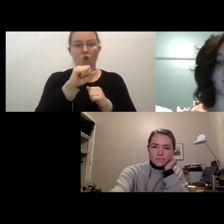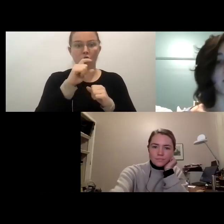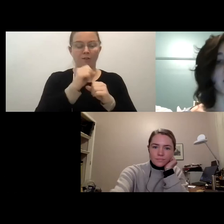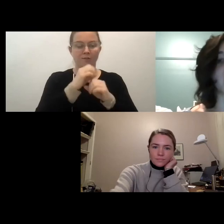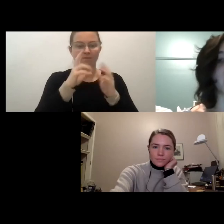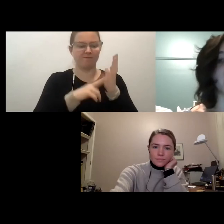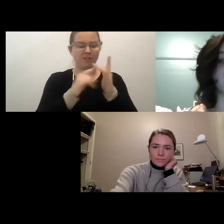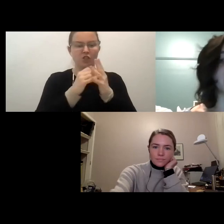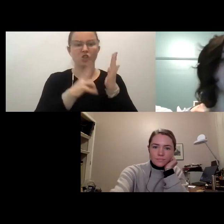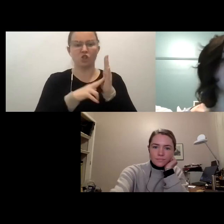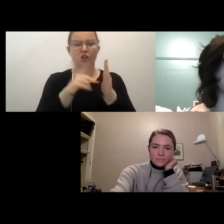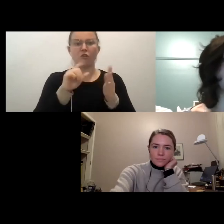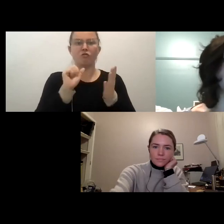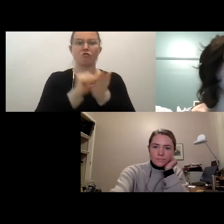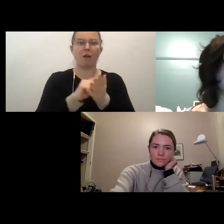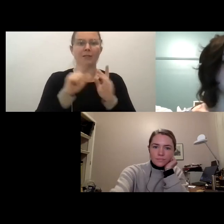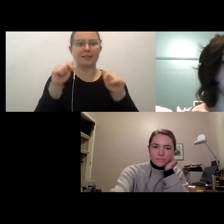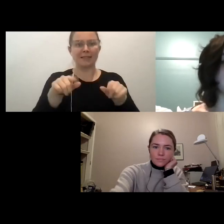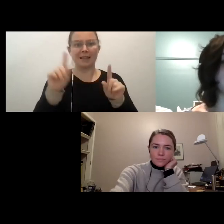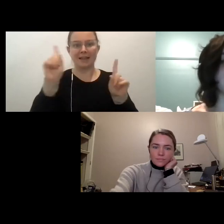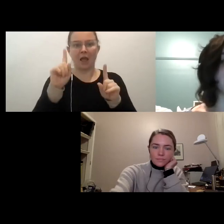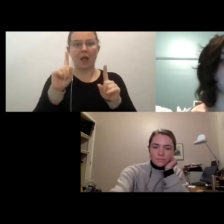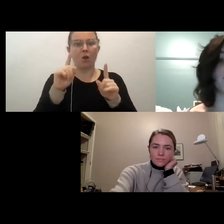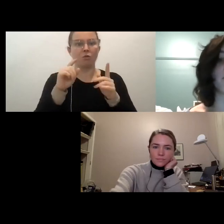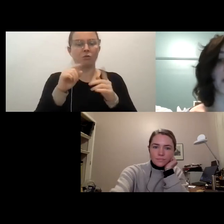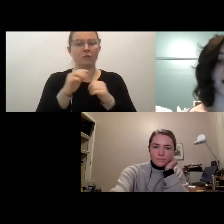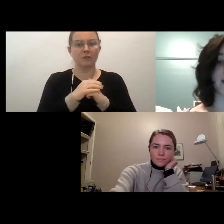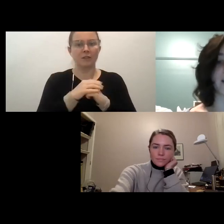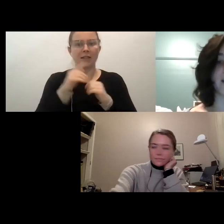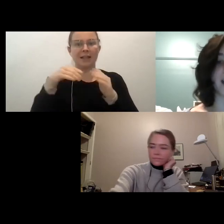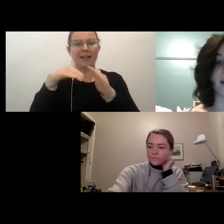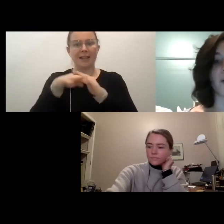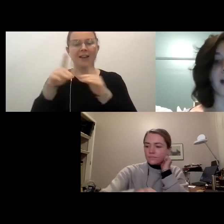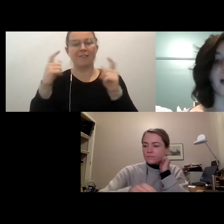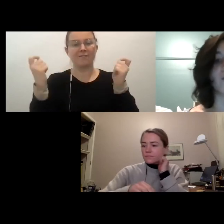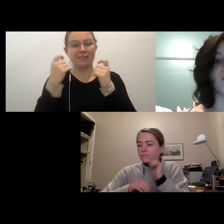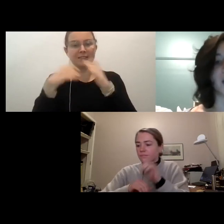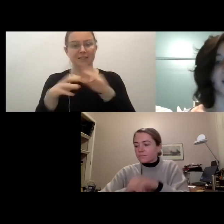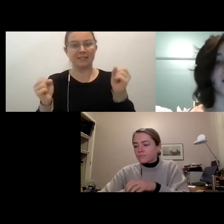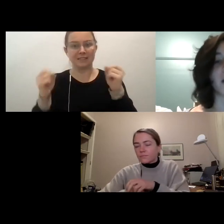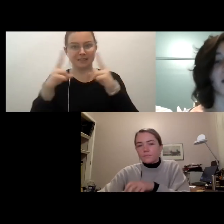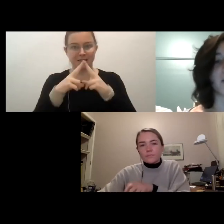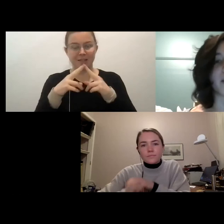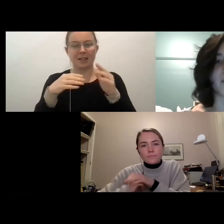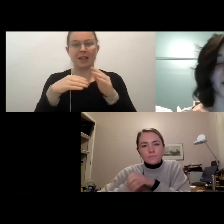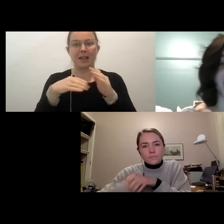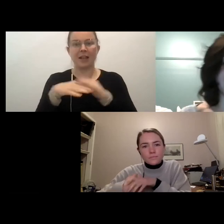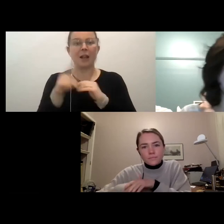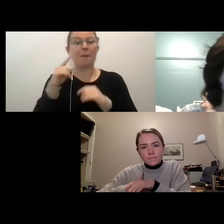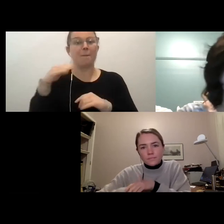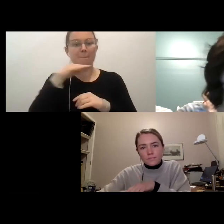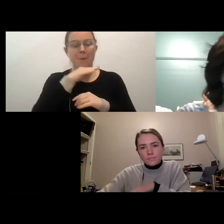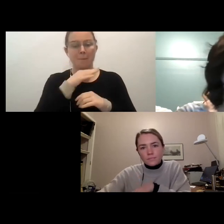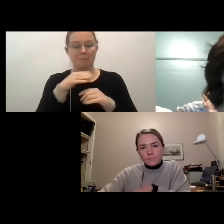Here, Right Now" featured as part of Sydney's Head and Photo Festival and toured to Photo Access in Canberra and No Vacancy in Melbourne in 2016.